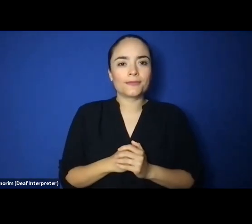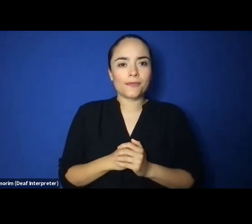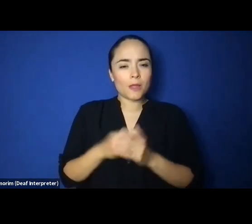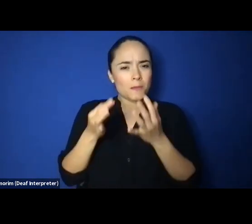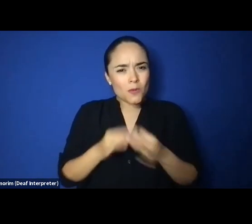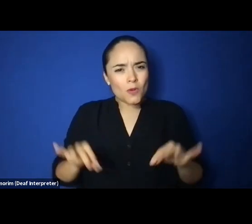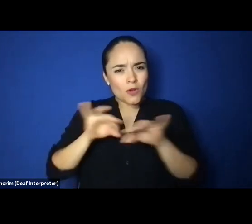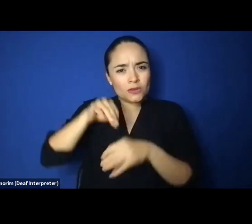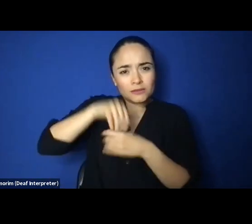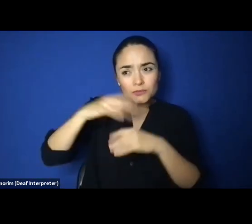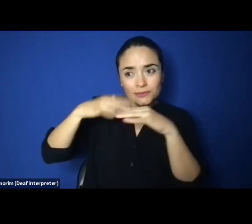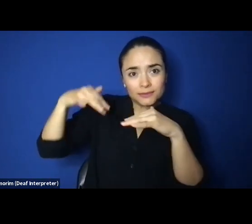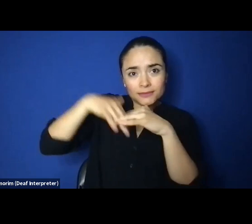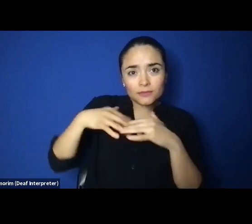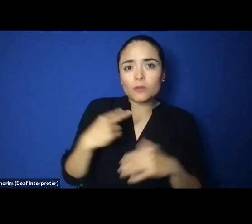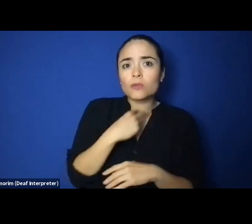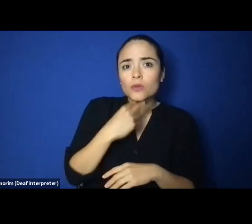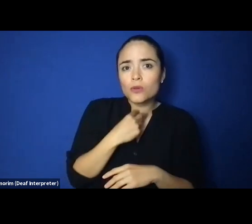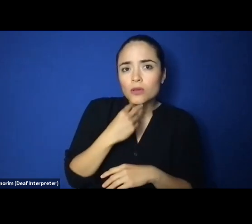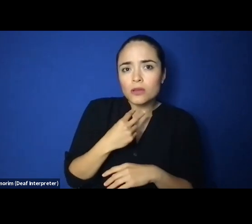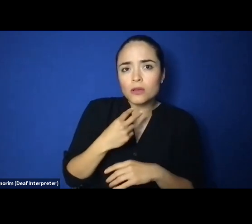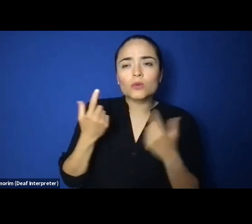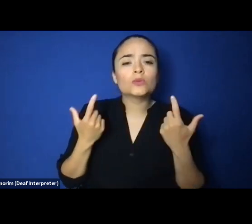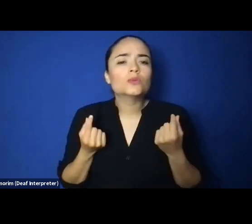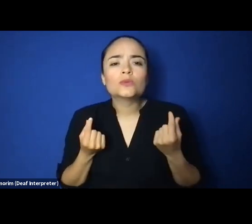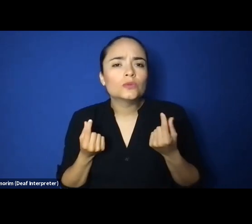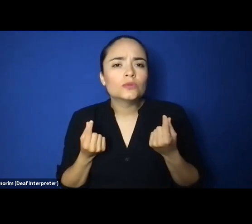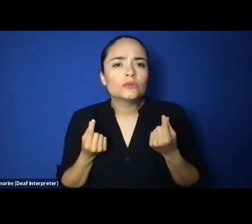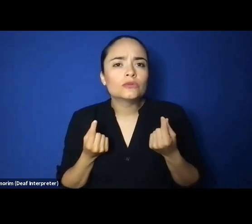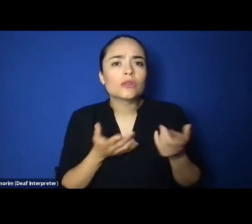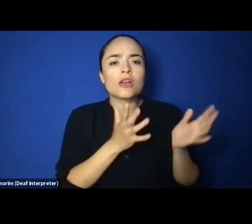is that we take time to have a conversation with our guests, and for some teachers it might not